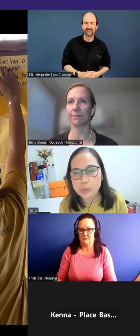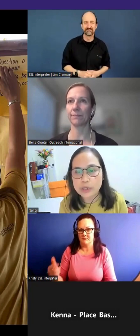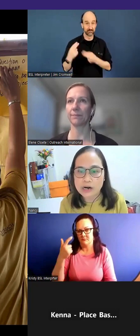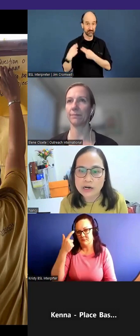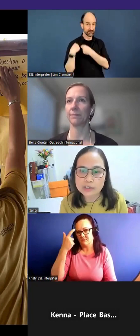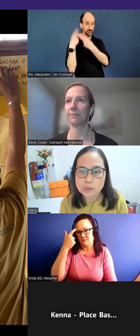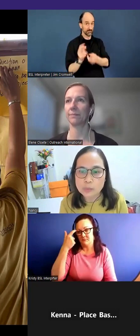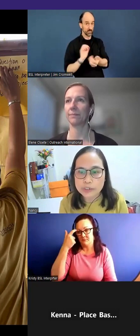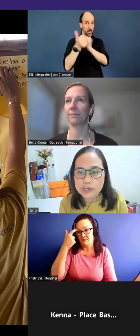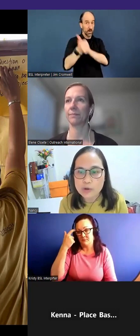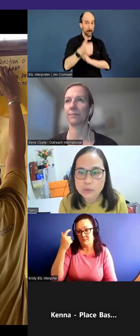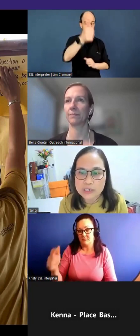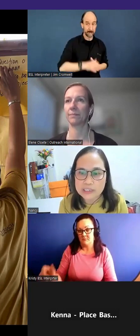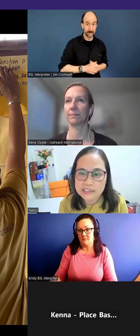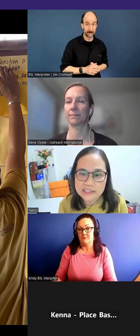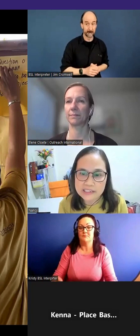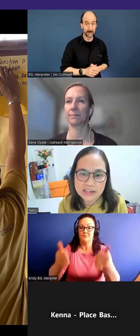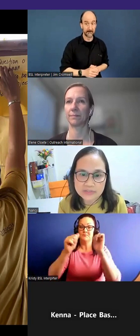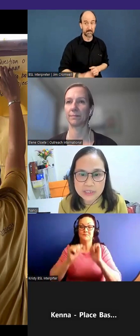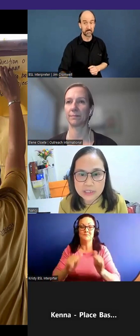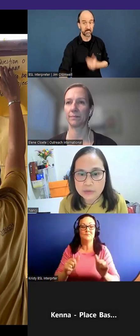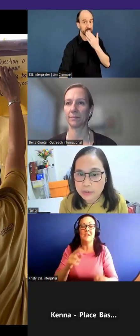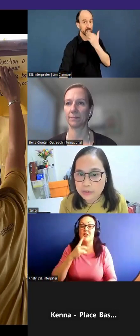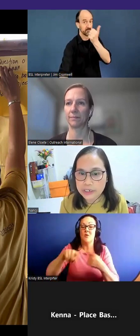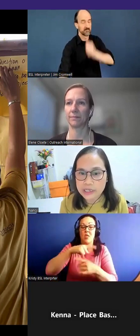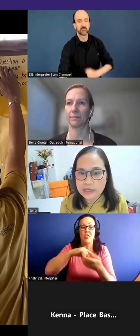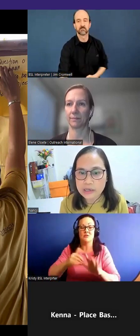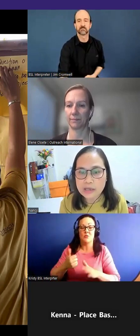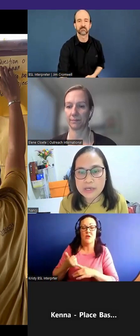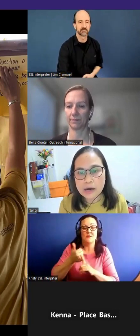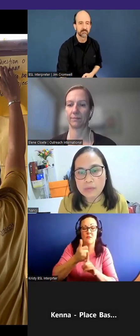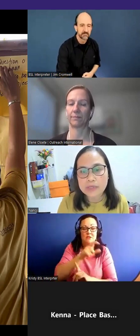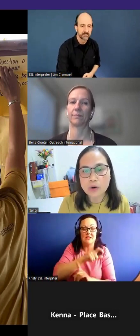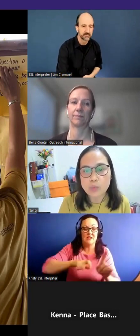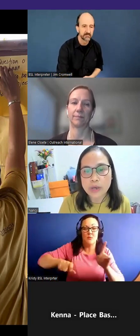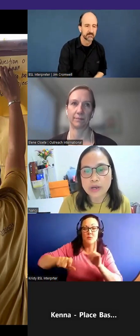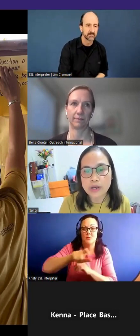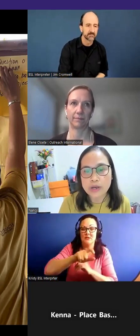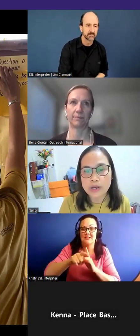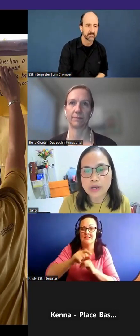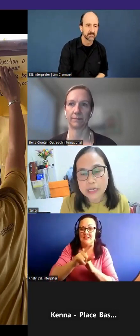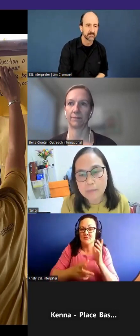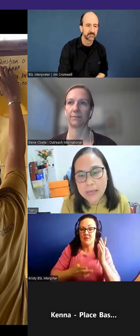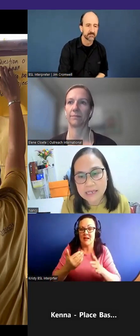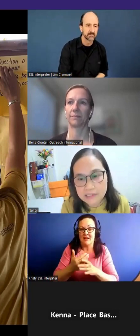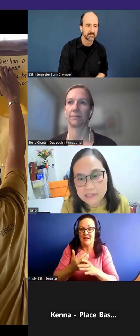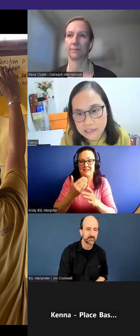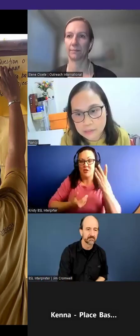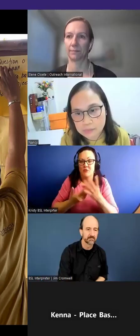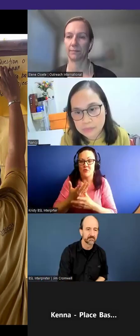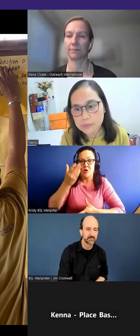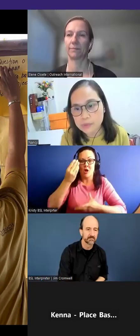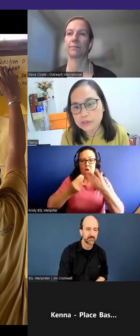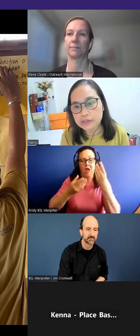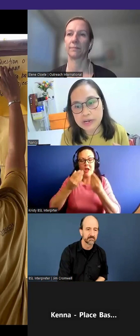we are supporting communities in elevating their learning. Becoming aware of their capacity as people and their